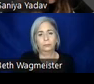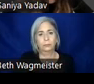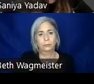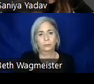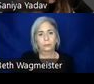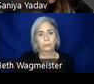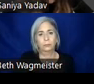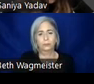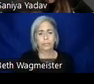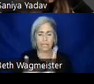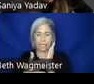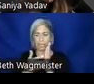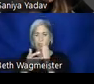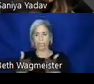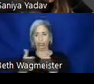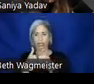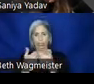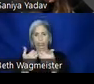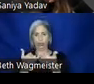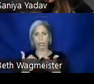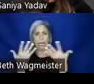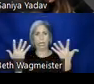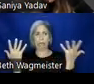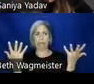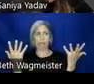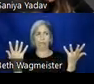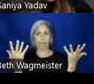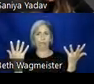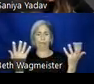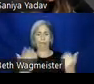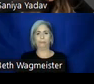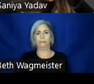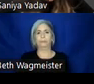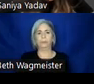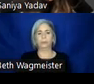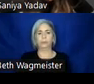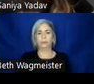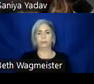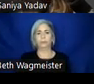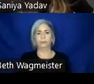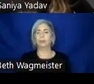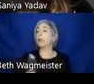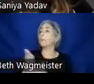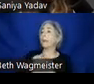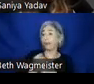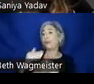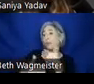Technical challenges today. >> SANIYA YADAV: All part of the process. >> MITALI KAMAT: